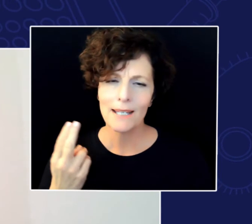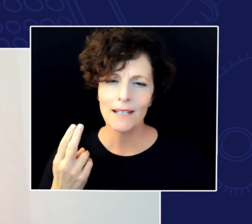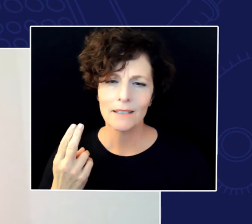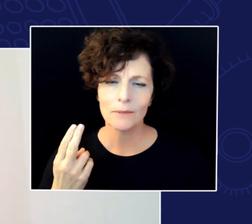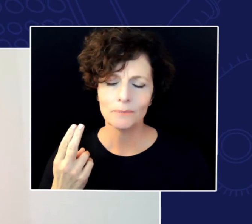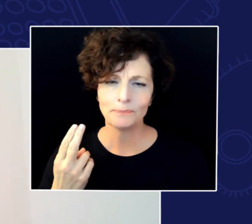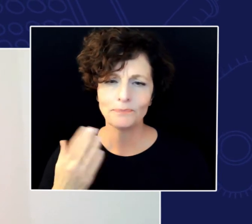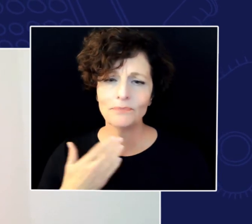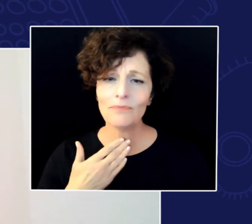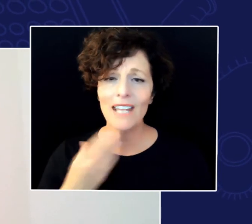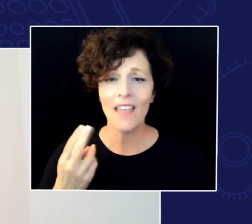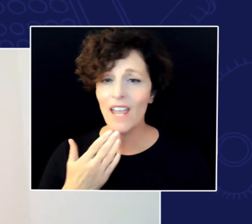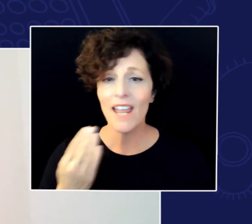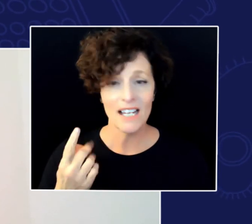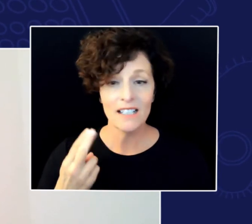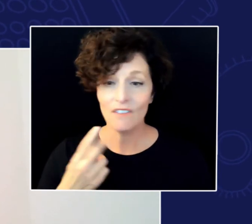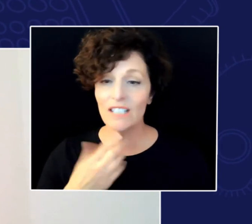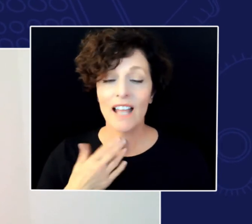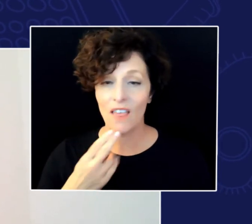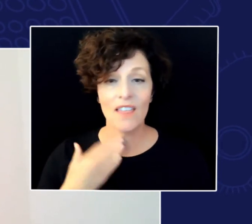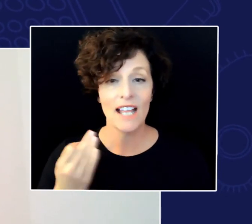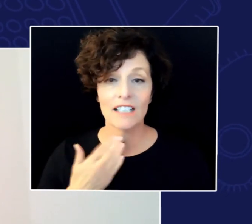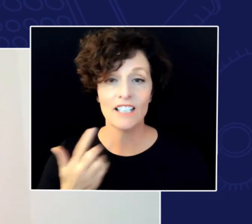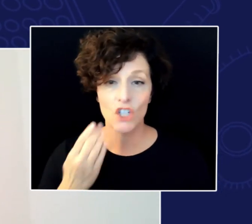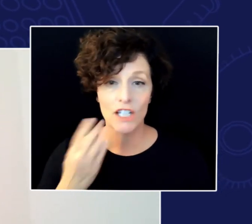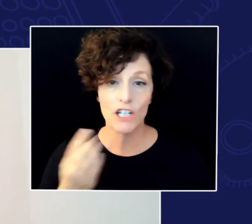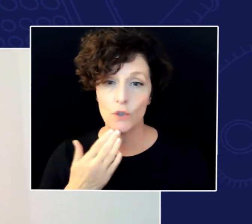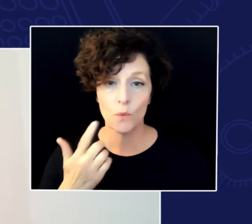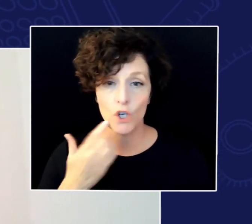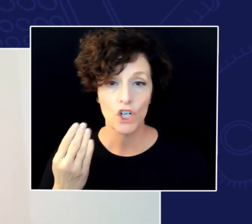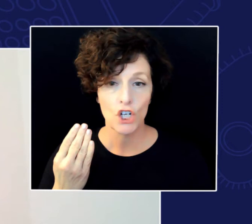because, in the end of the day, they still need to learn